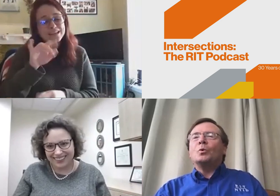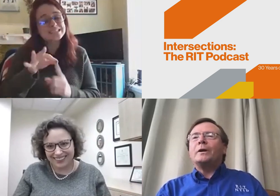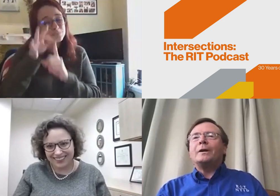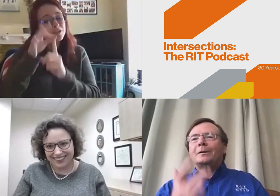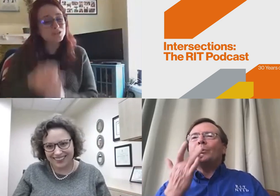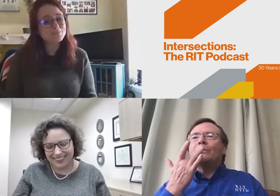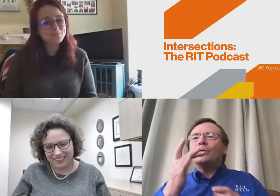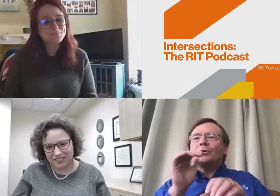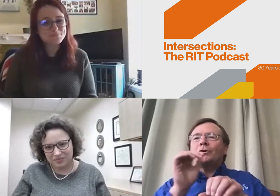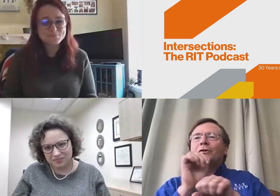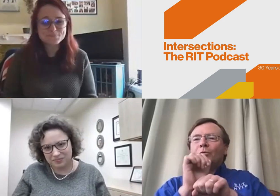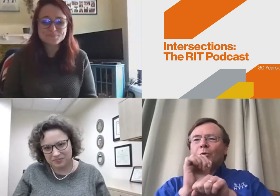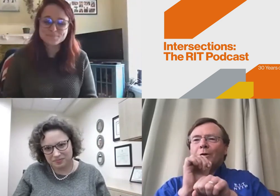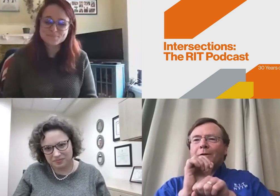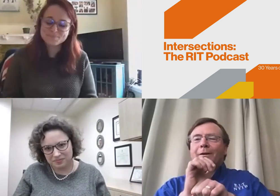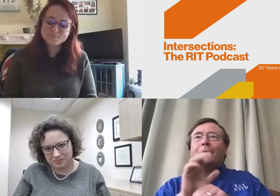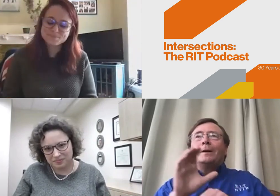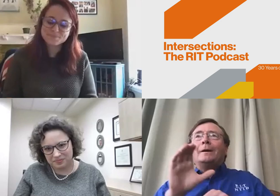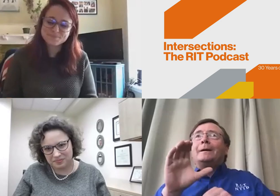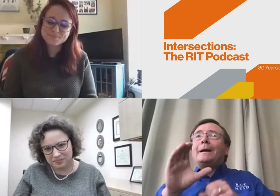We're fortunate to work there.